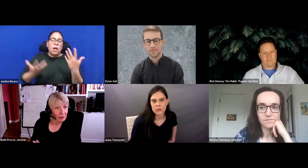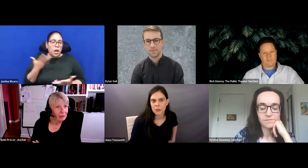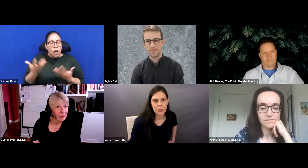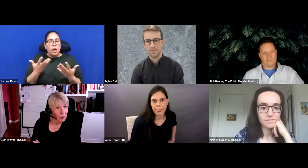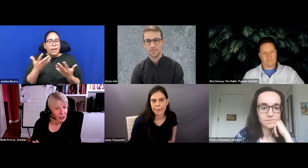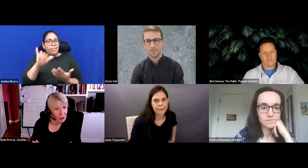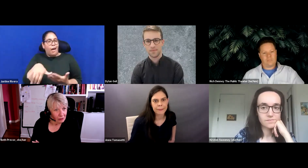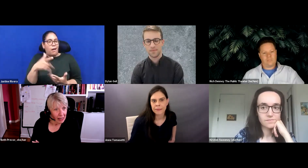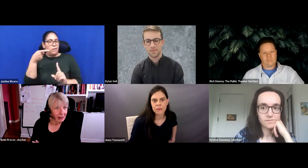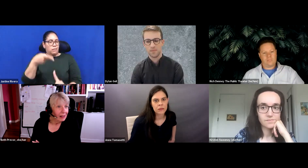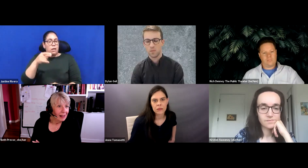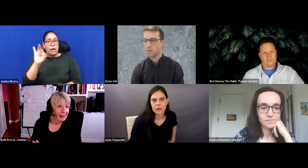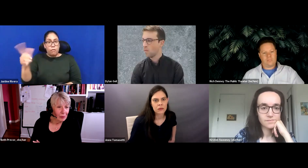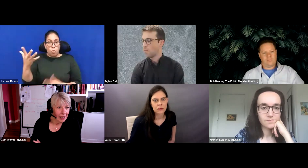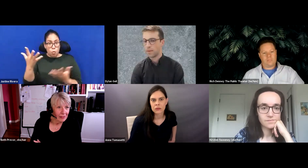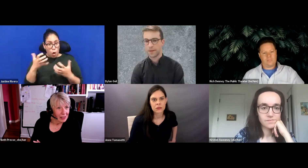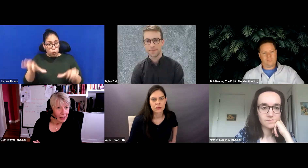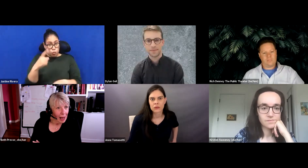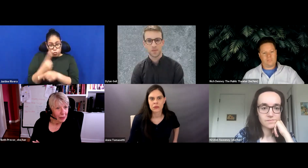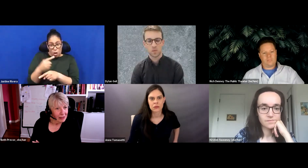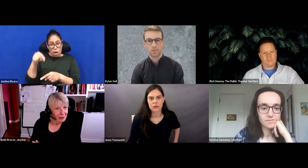and want to do it right, then we have to see what happens.